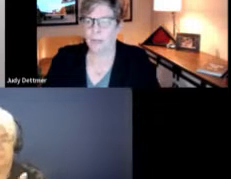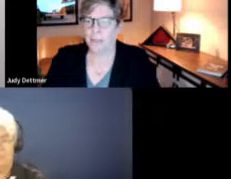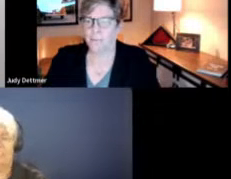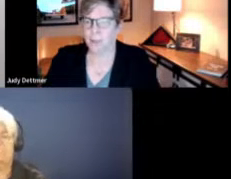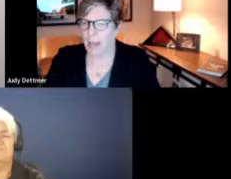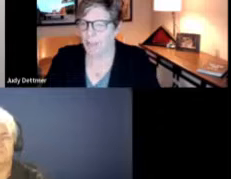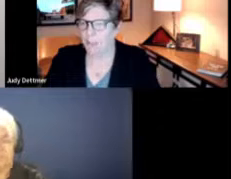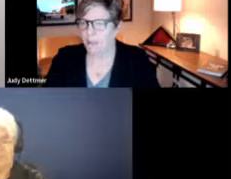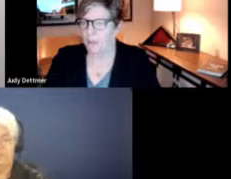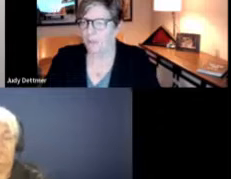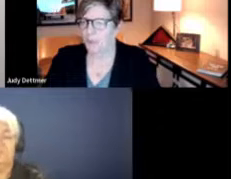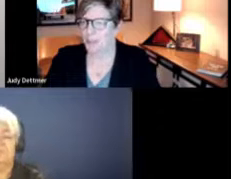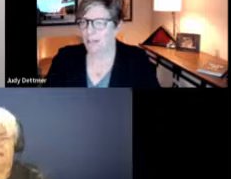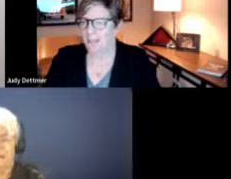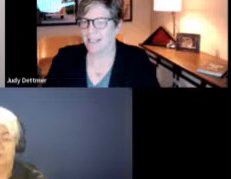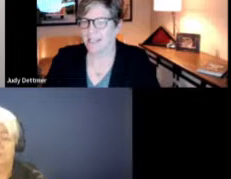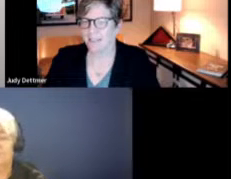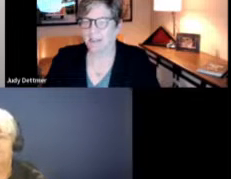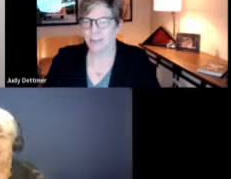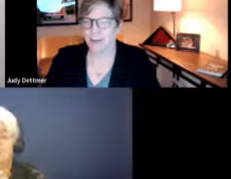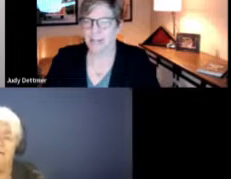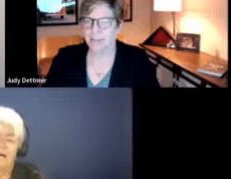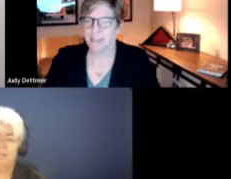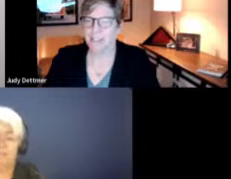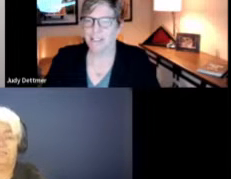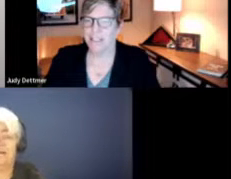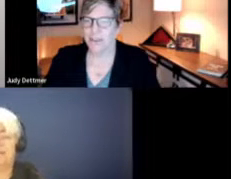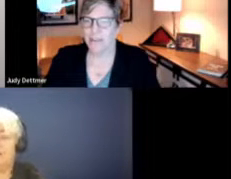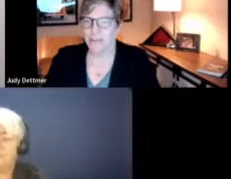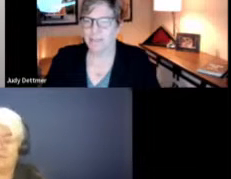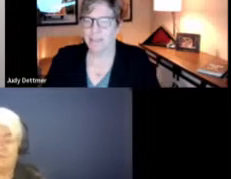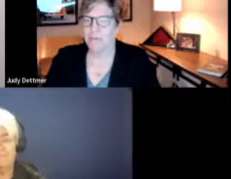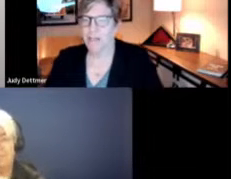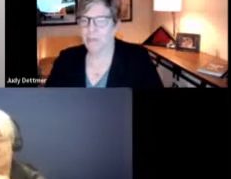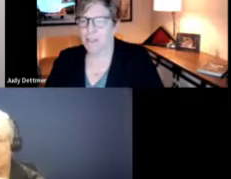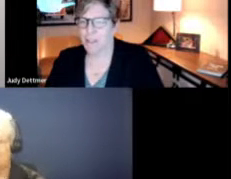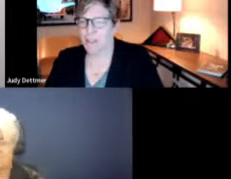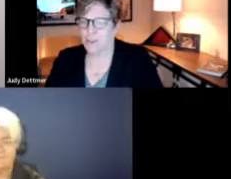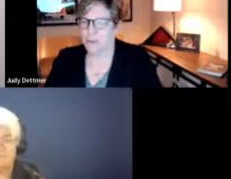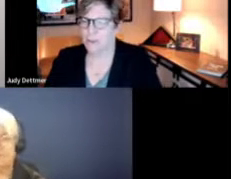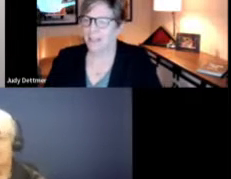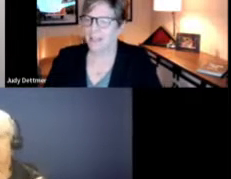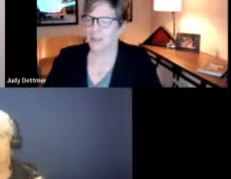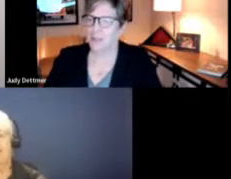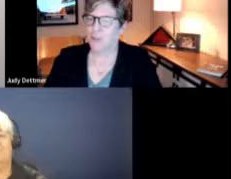Jack is very passionate about this work. And he and I've had some great conversations. So I'm excited for him to be sharing with you. I'm going to turn it